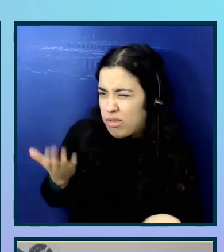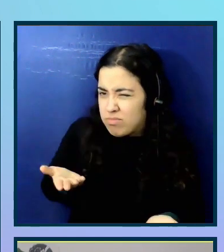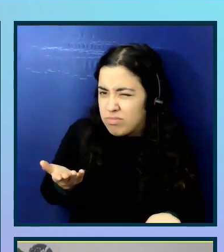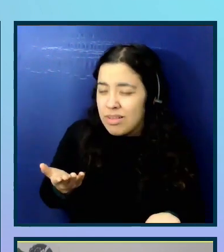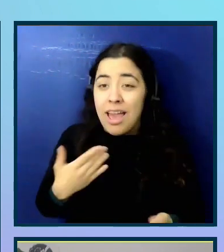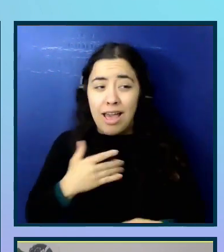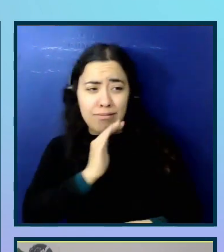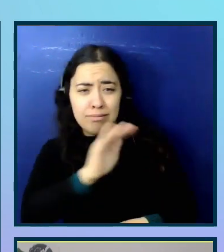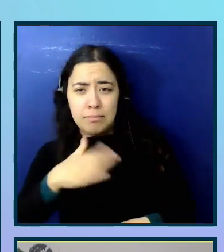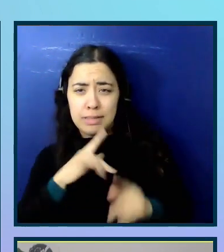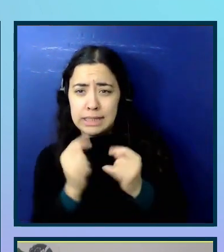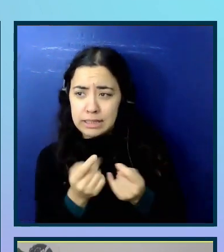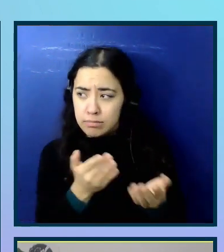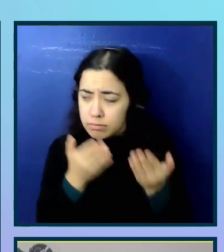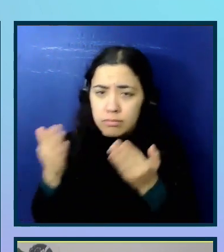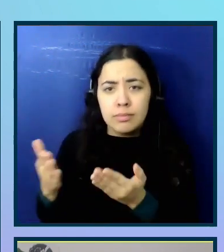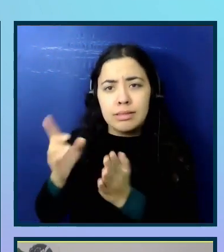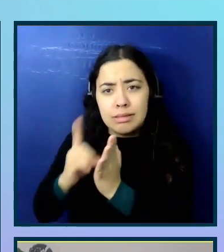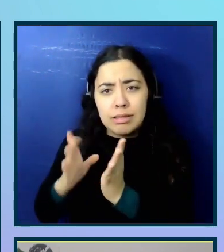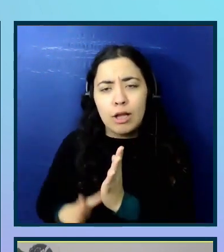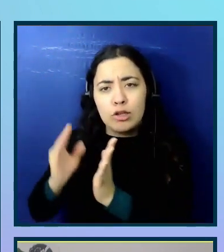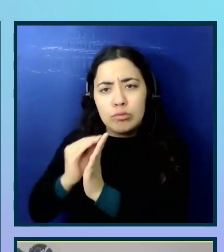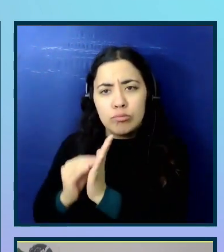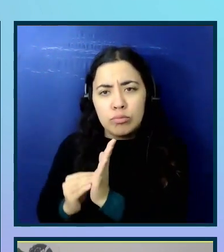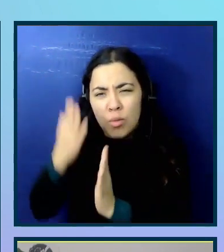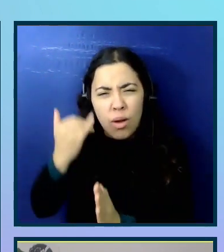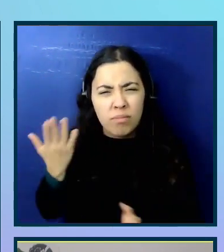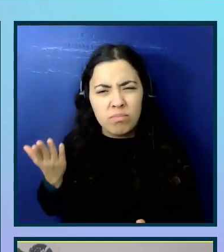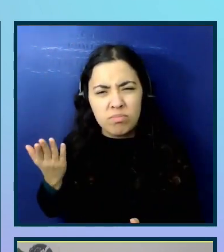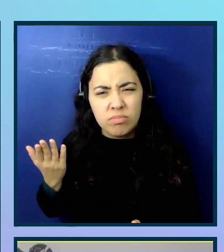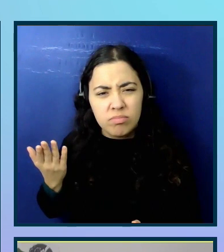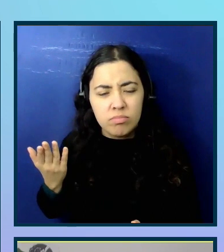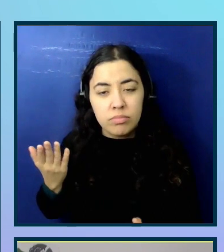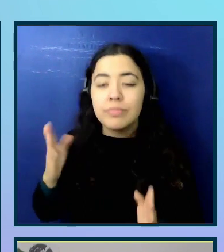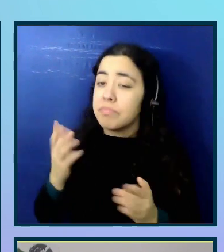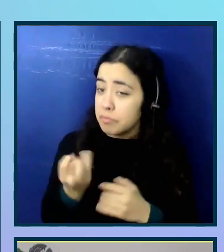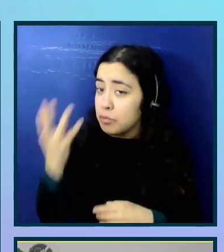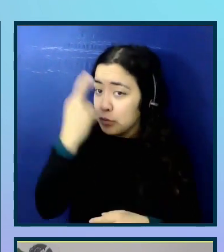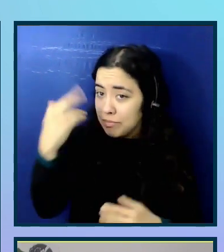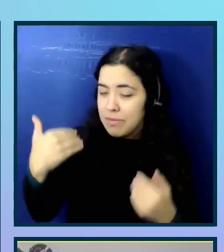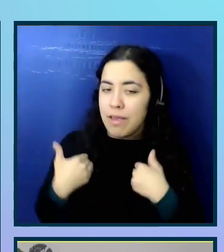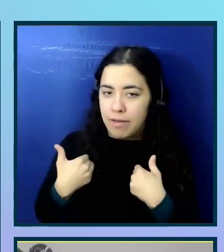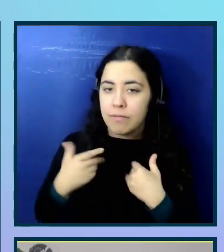to invest in design documentation? Well, a few reasons. The first benefit of documenting accessibility